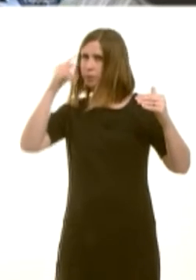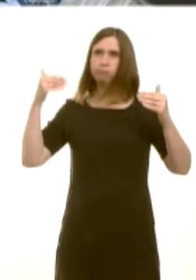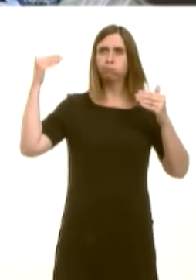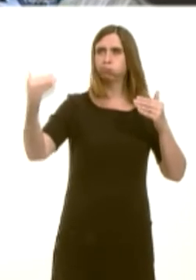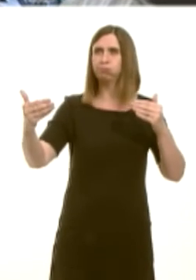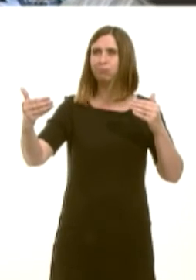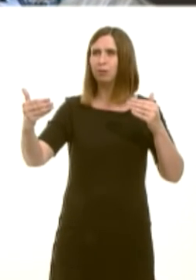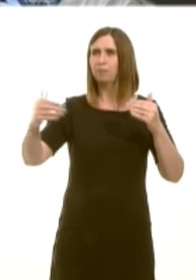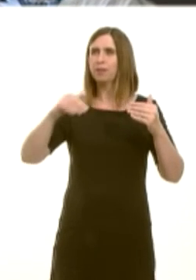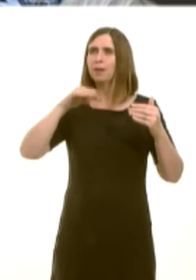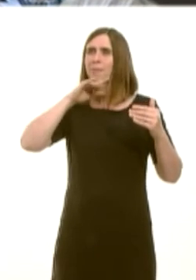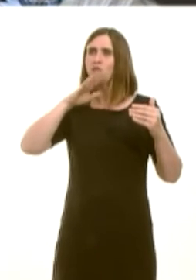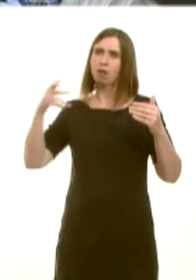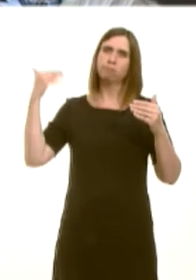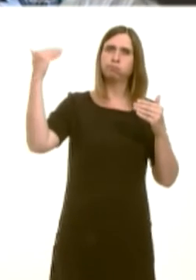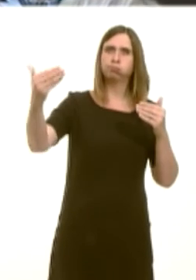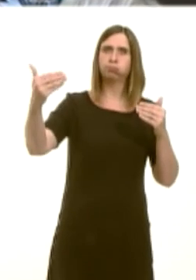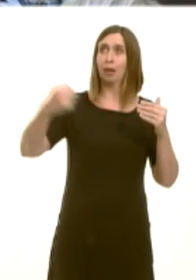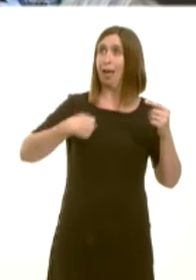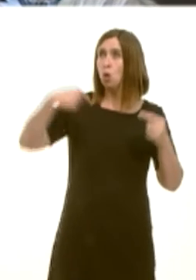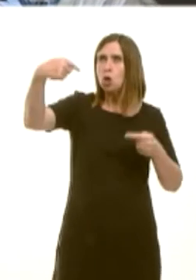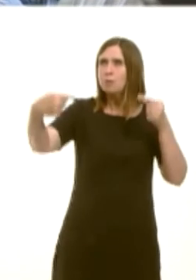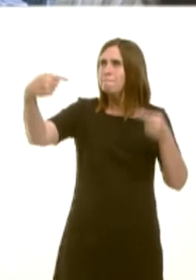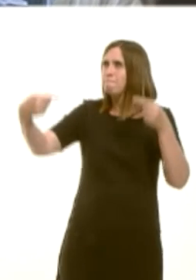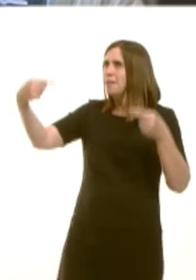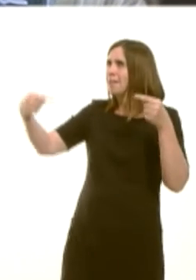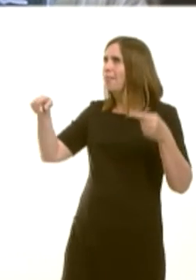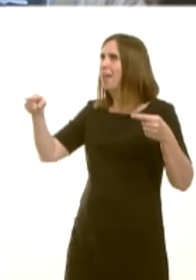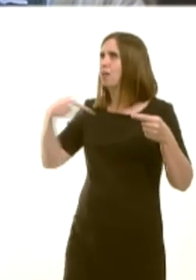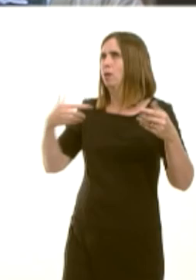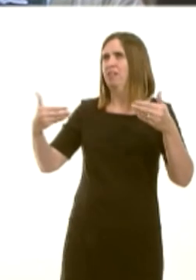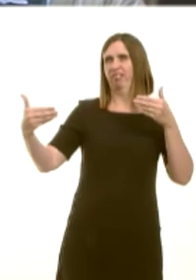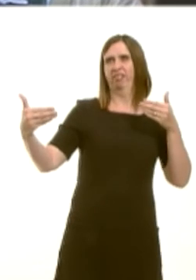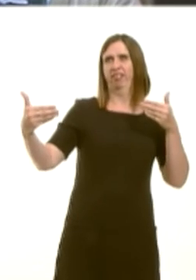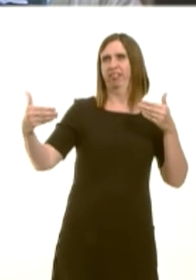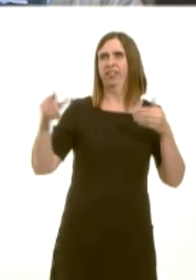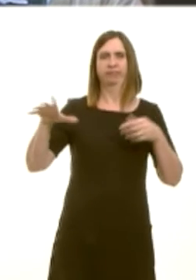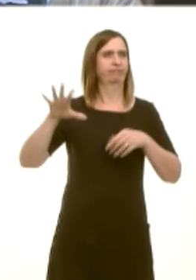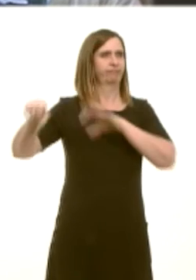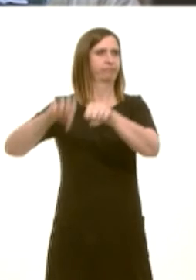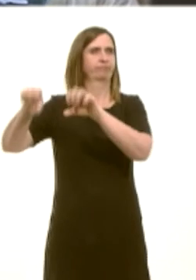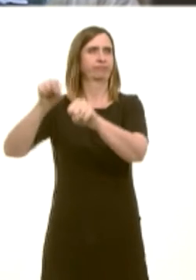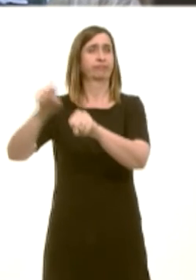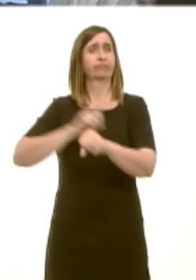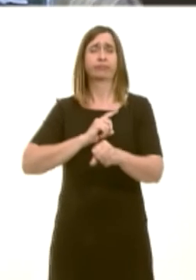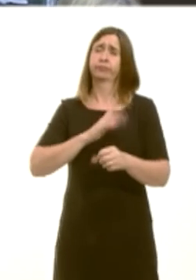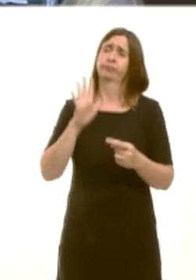and we are behind our competitors. It is vitally important that we ensure that skills levels